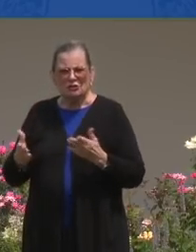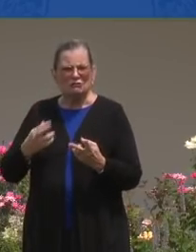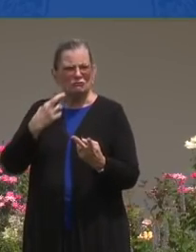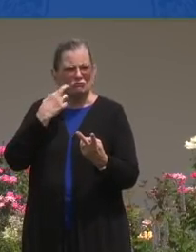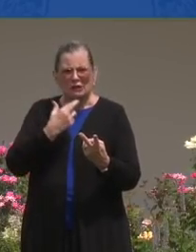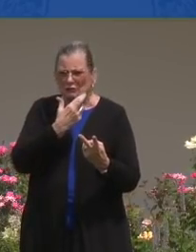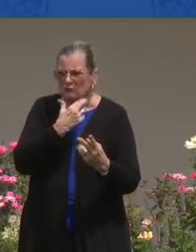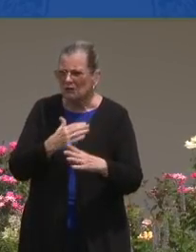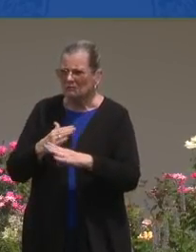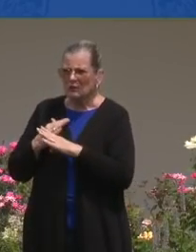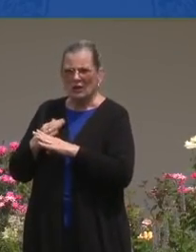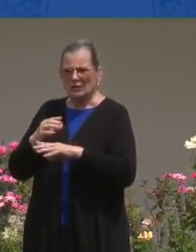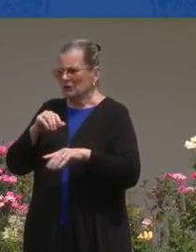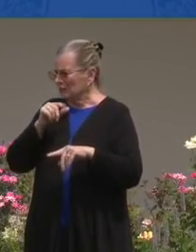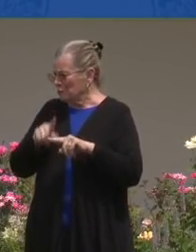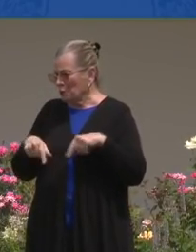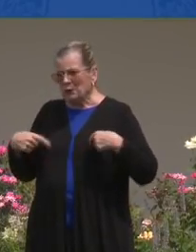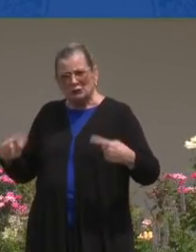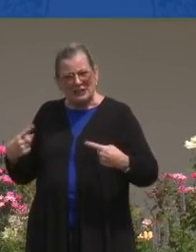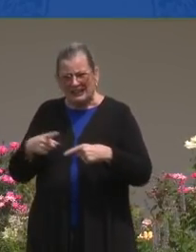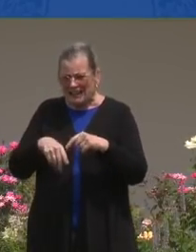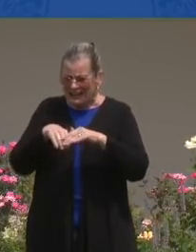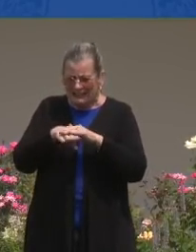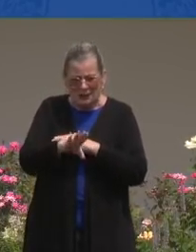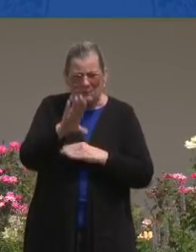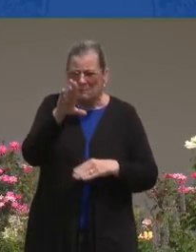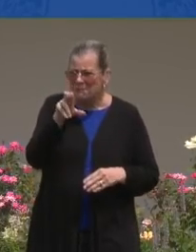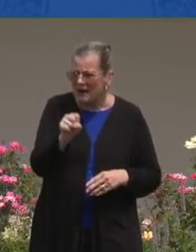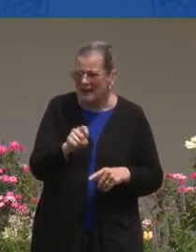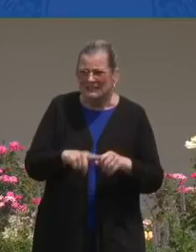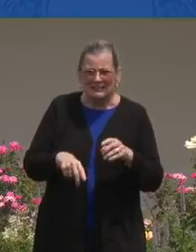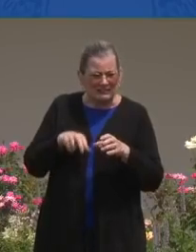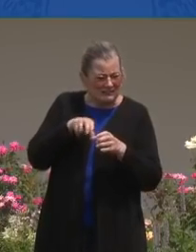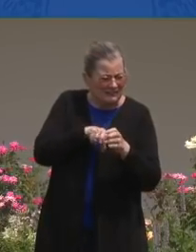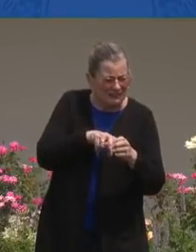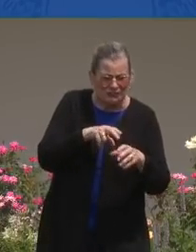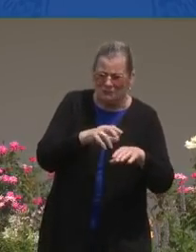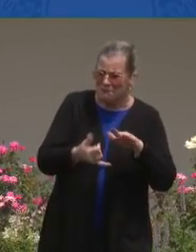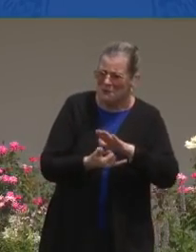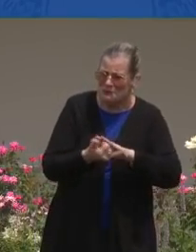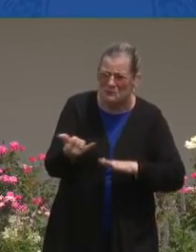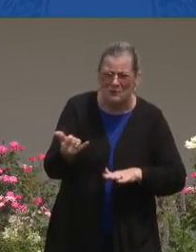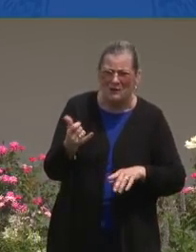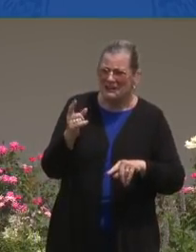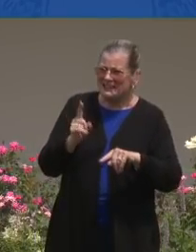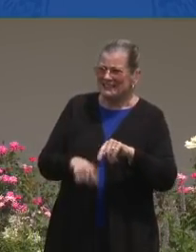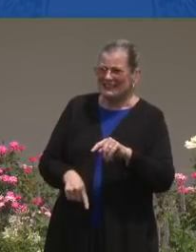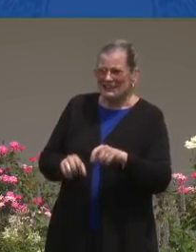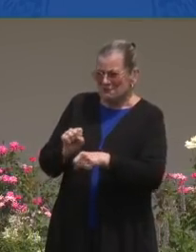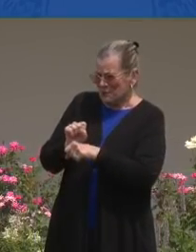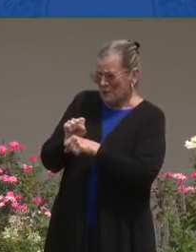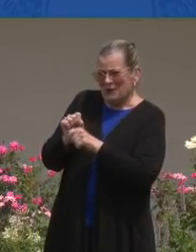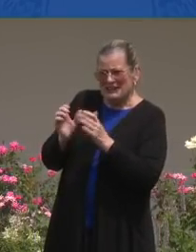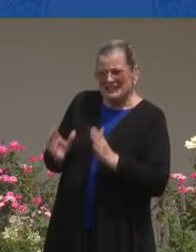or take a bus to work or to school or an employer could refuse to hire you because of a disability,